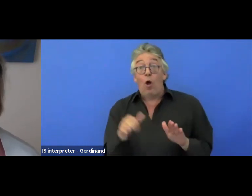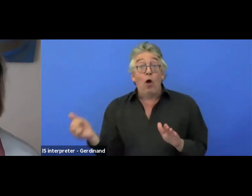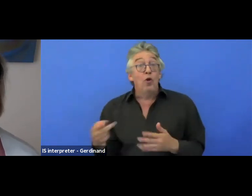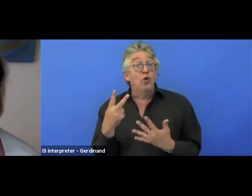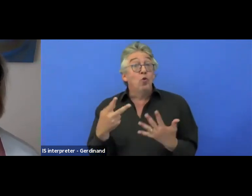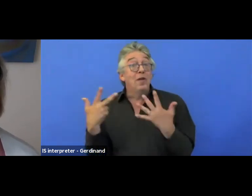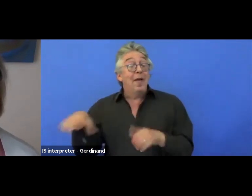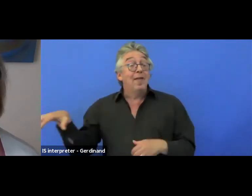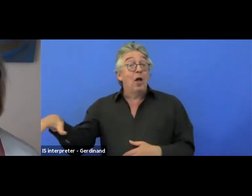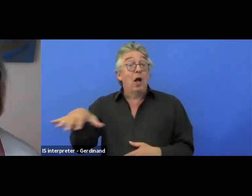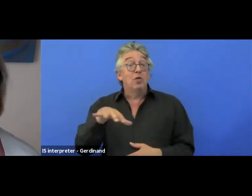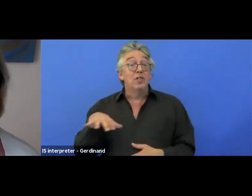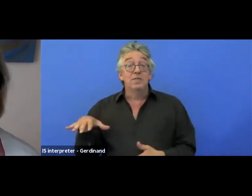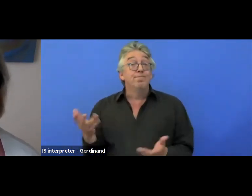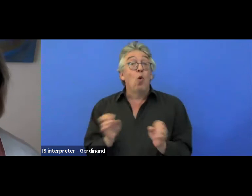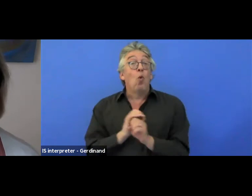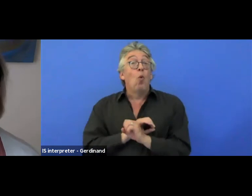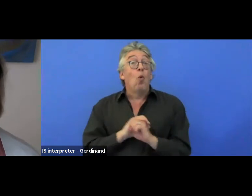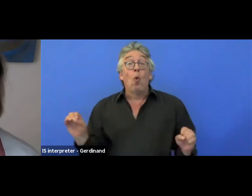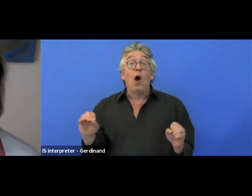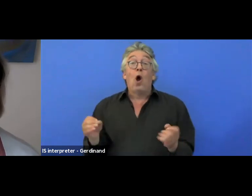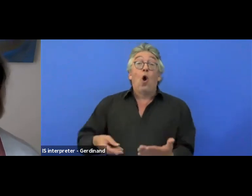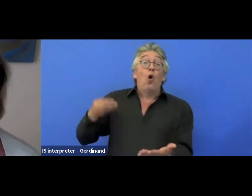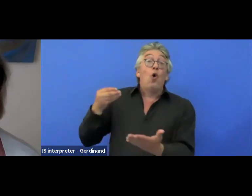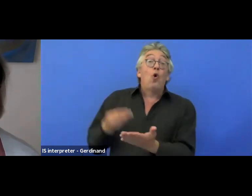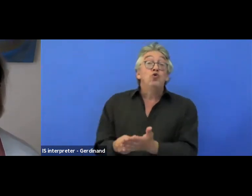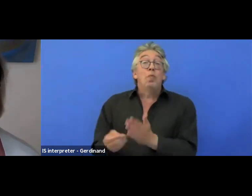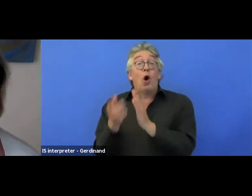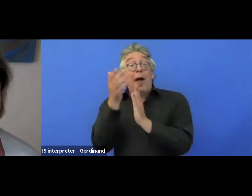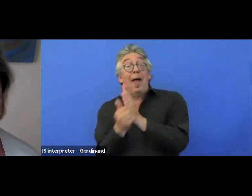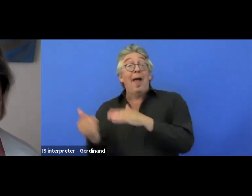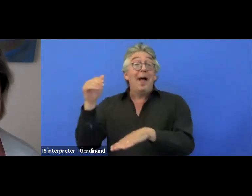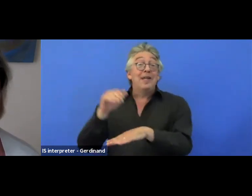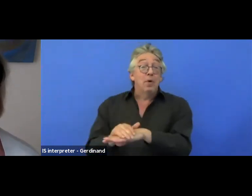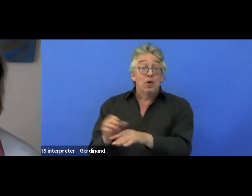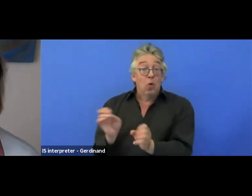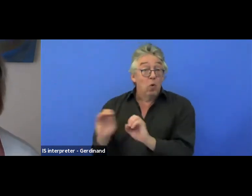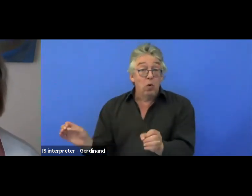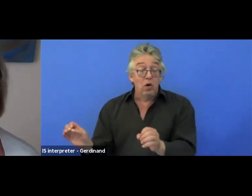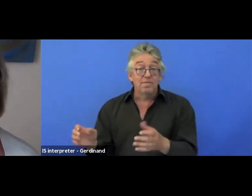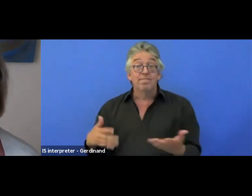they don't have consumer expertise. So, what we do is federate the consumer expertise